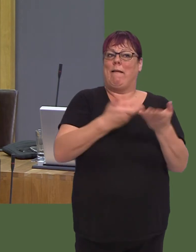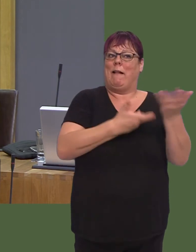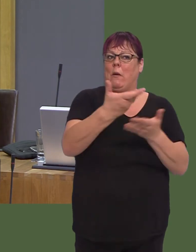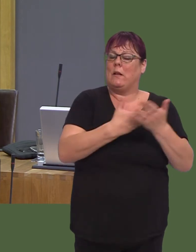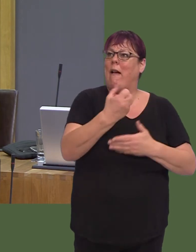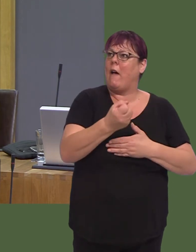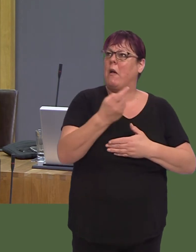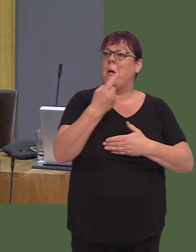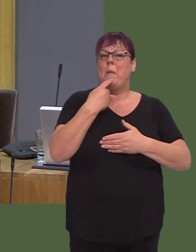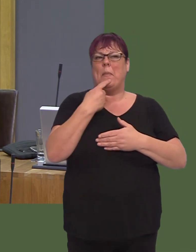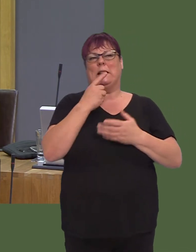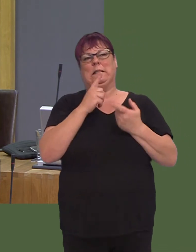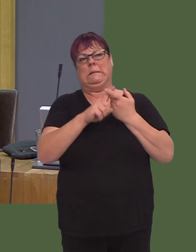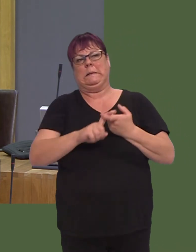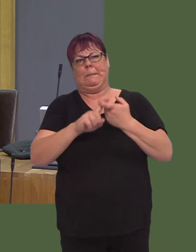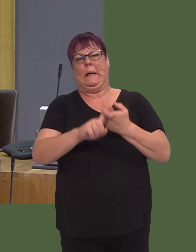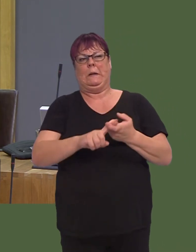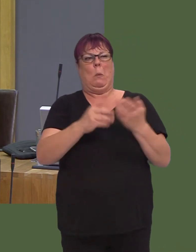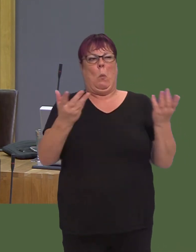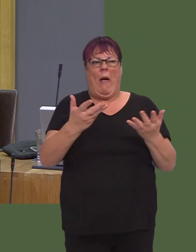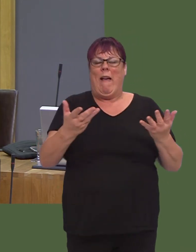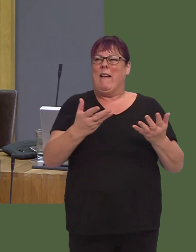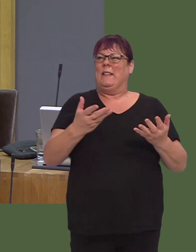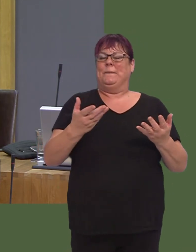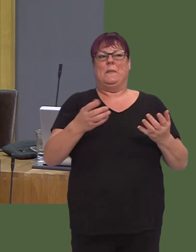but provision remains patchy, according to the Children's Society.